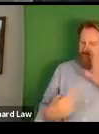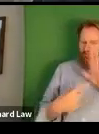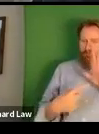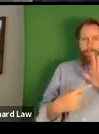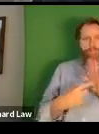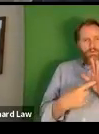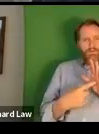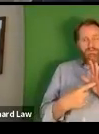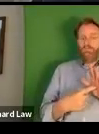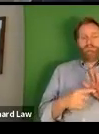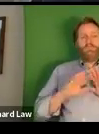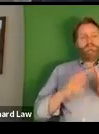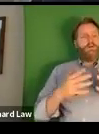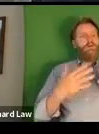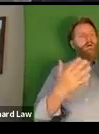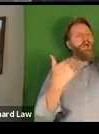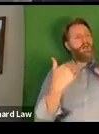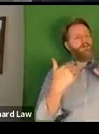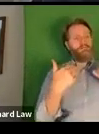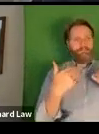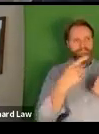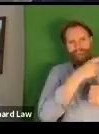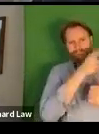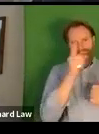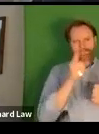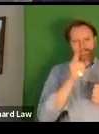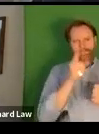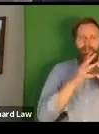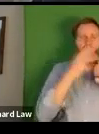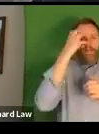enough so they go on telly telling us how brilliant we are that we